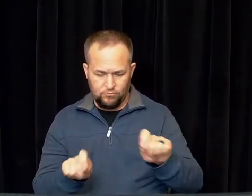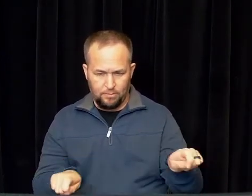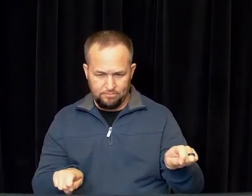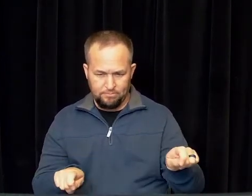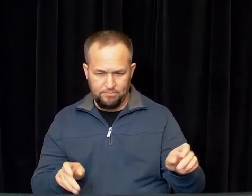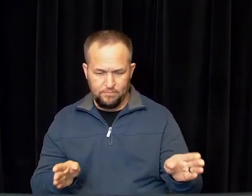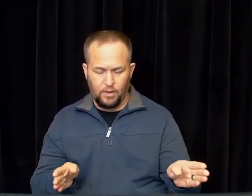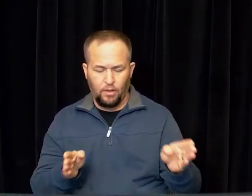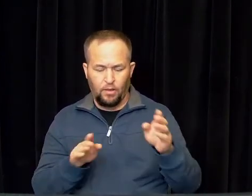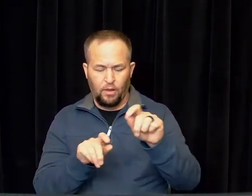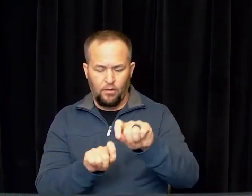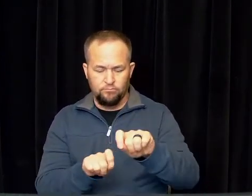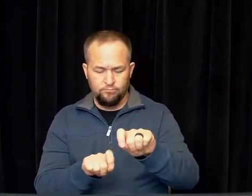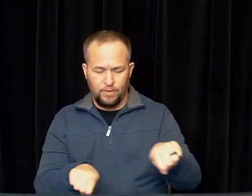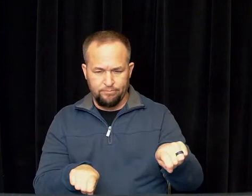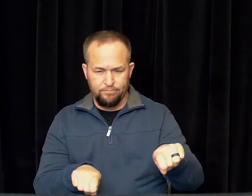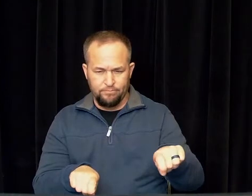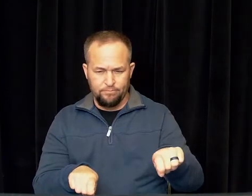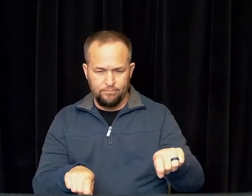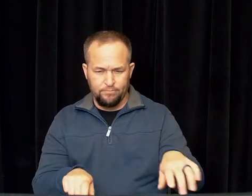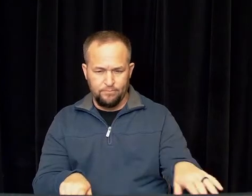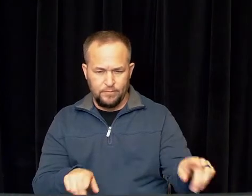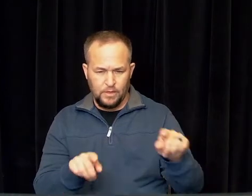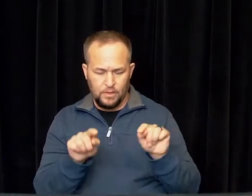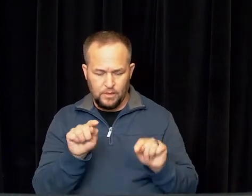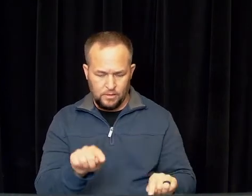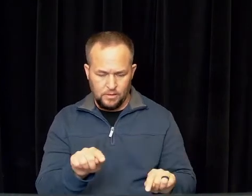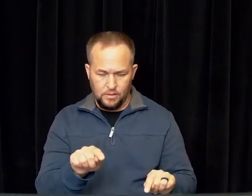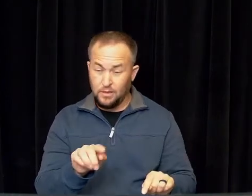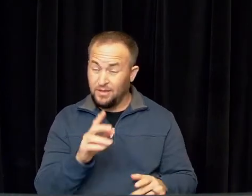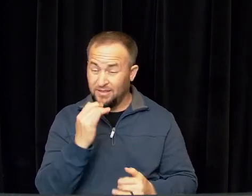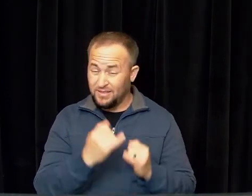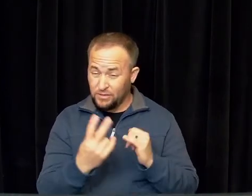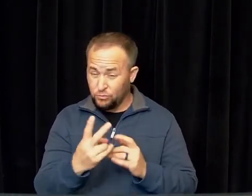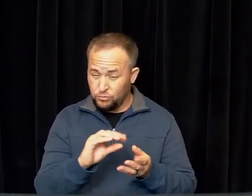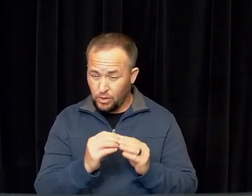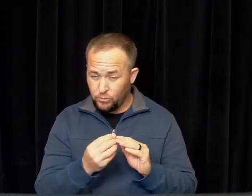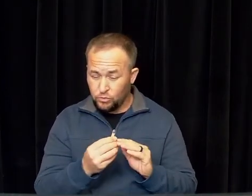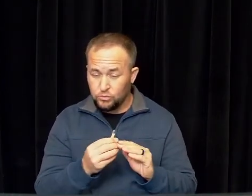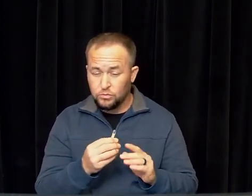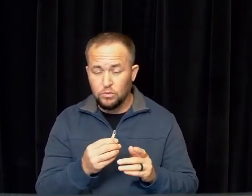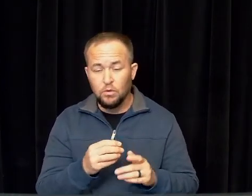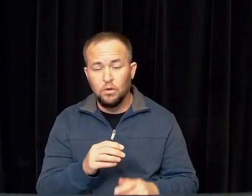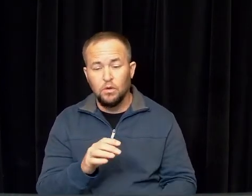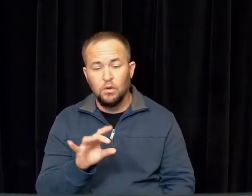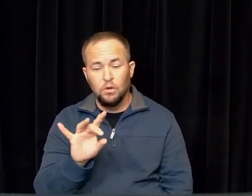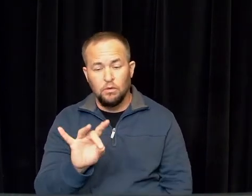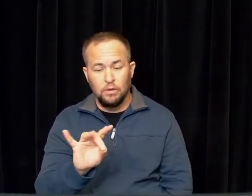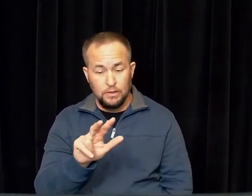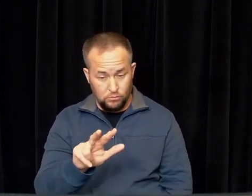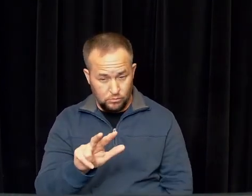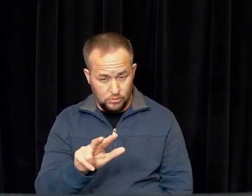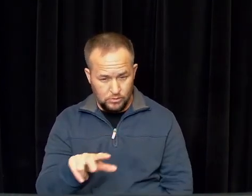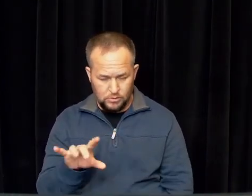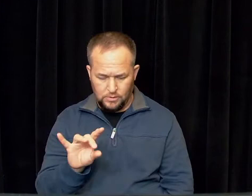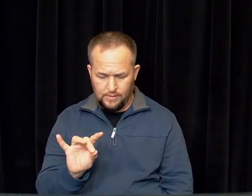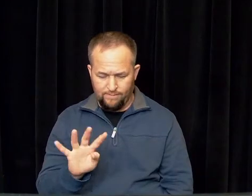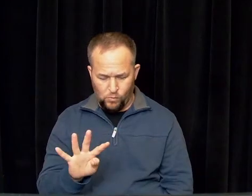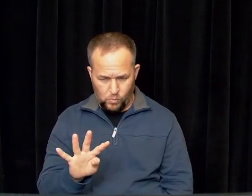two, and I've looked at these two. So then, our final two numbers, they look to be this 83 and this 84.